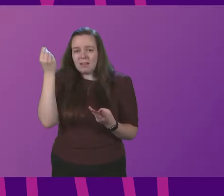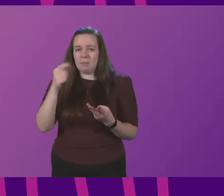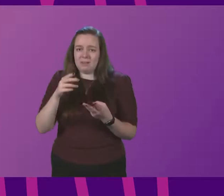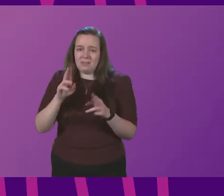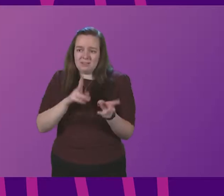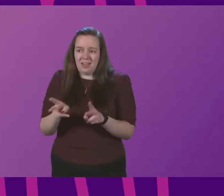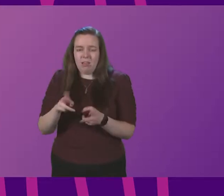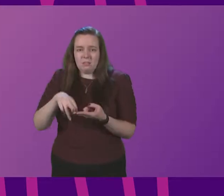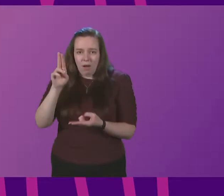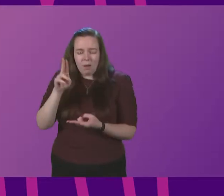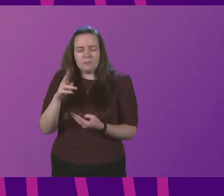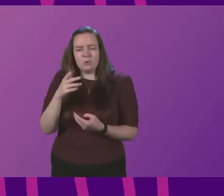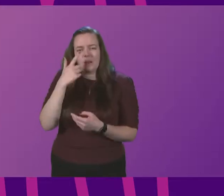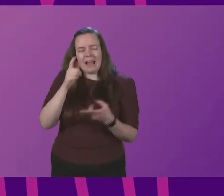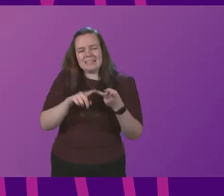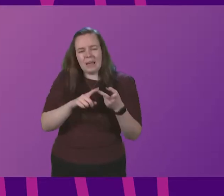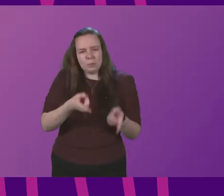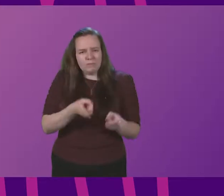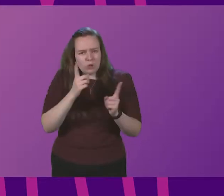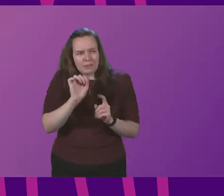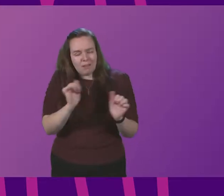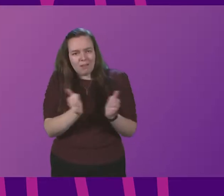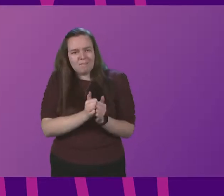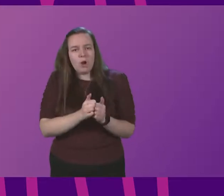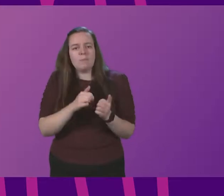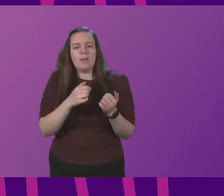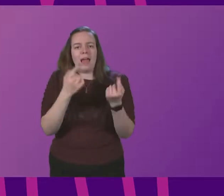Will the Deputy First Minister confirm that item h) of the remit, on the provision of healthcare